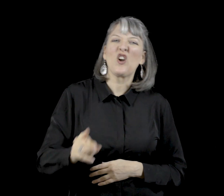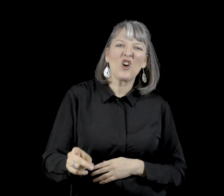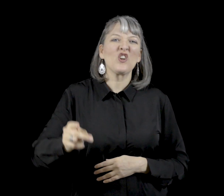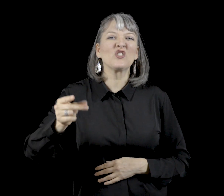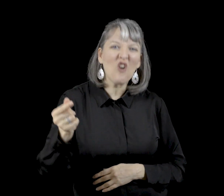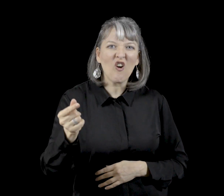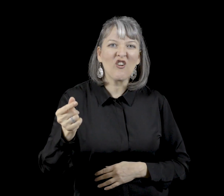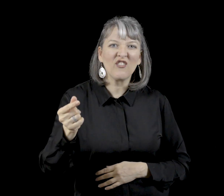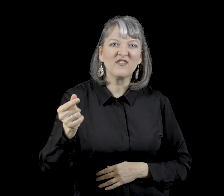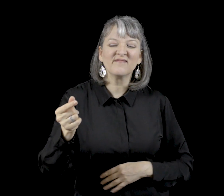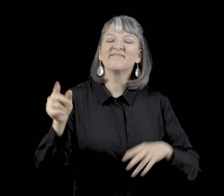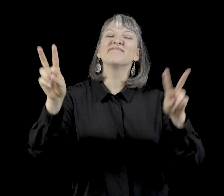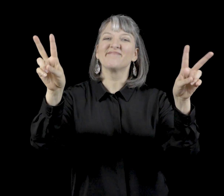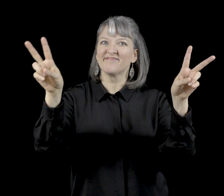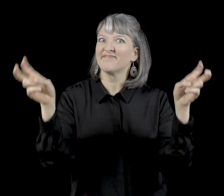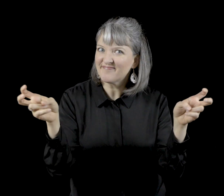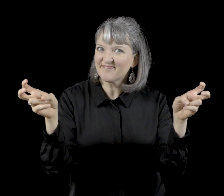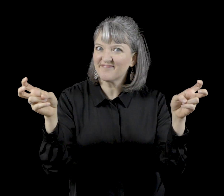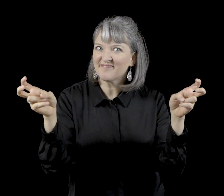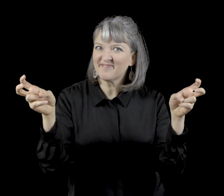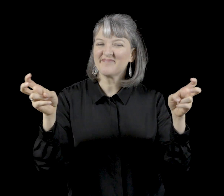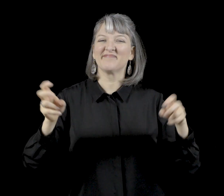DOG CLOSING QUOTE